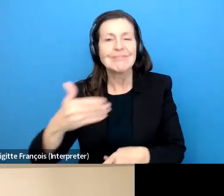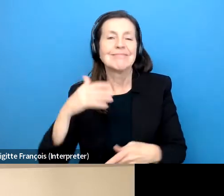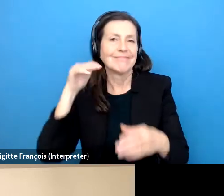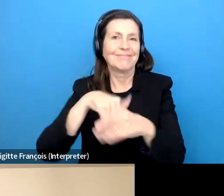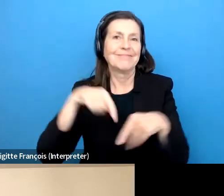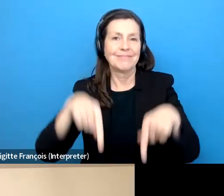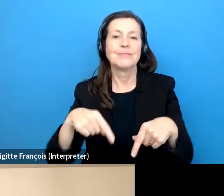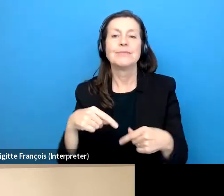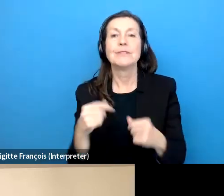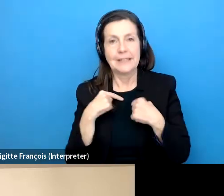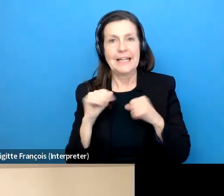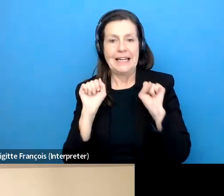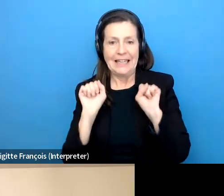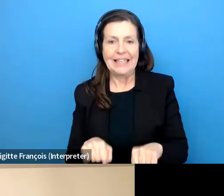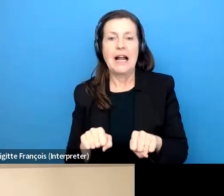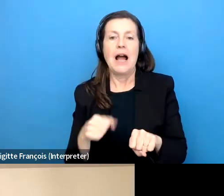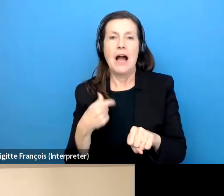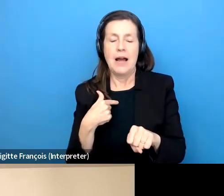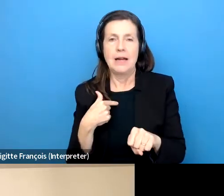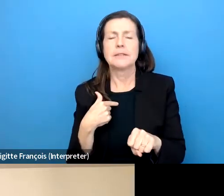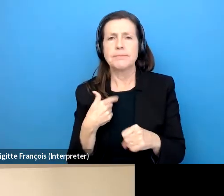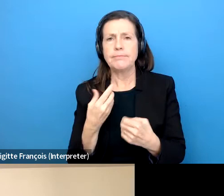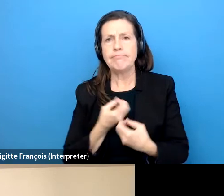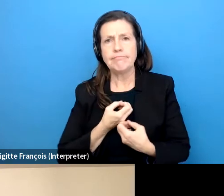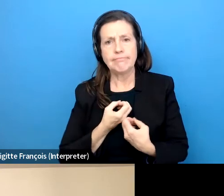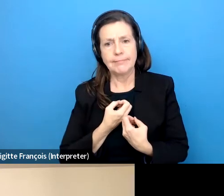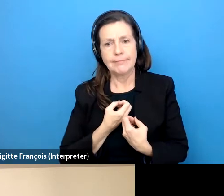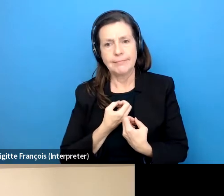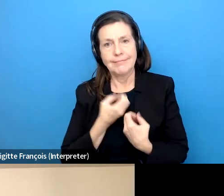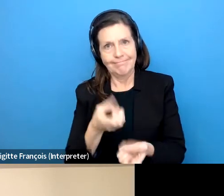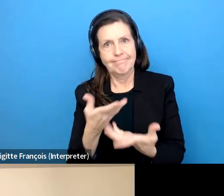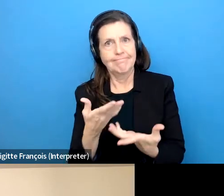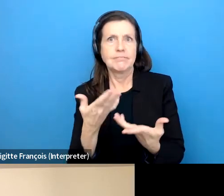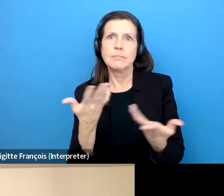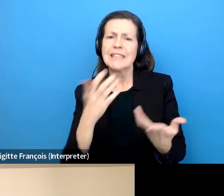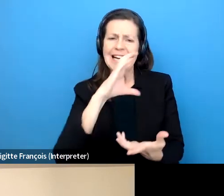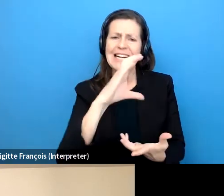and for the possibility to introduce the CEDAW's General Recommendations